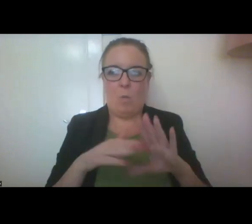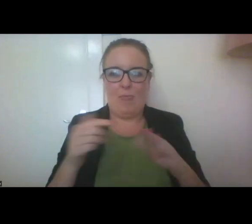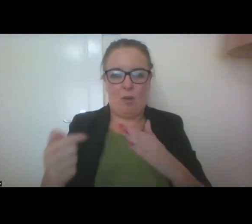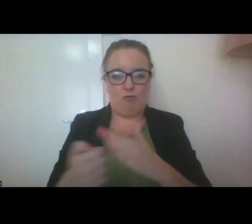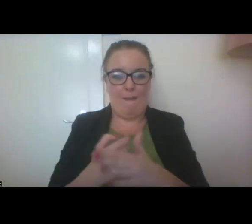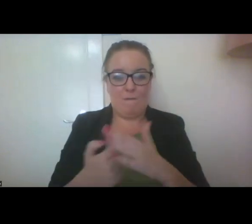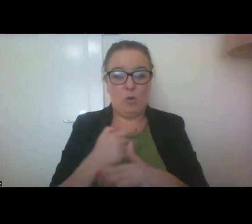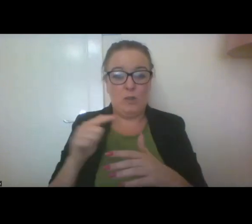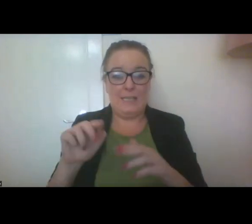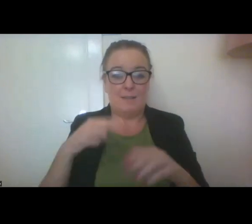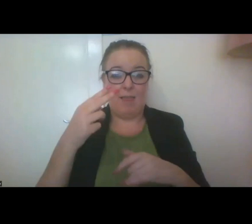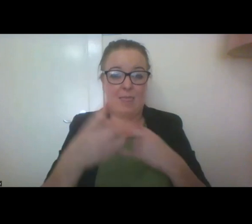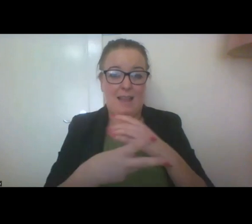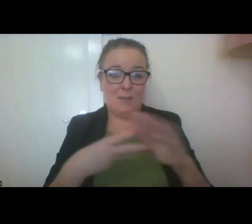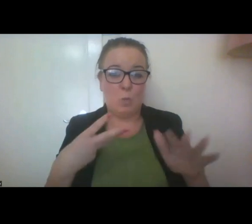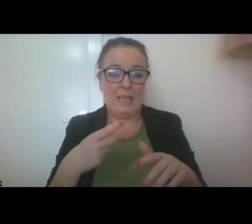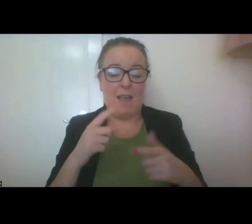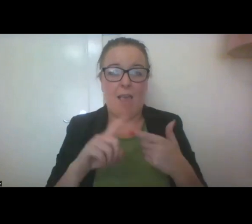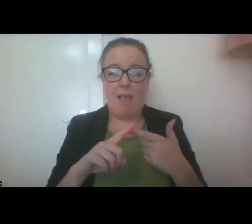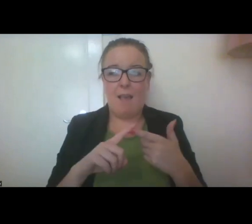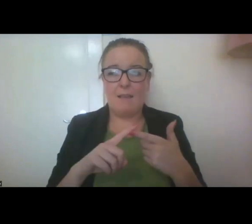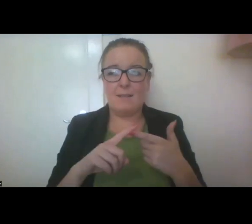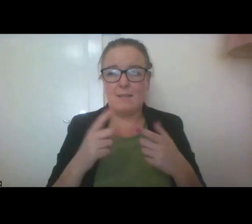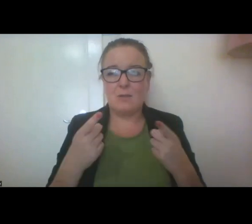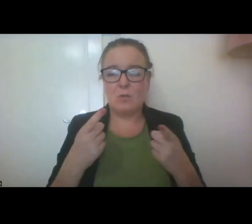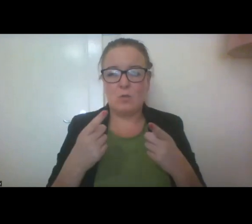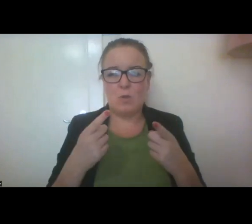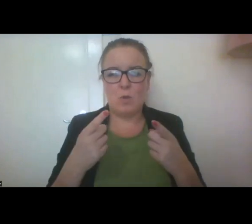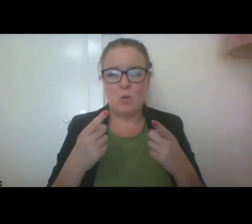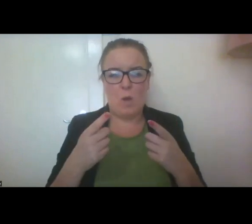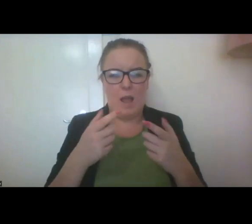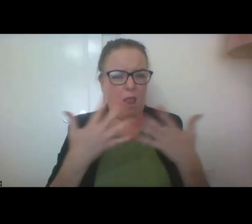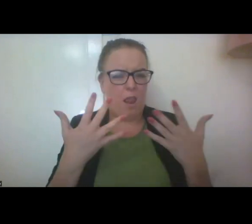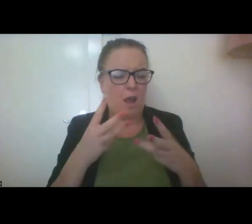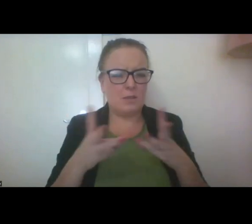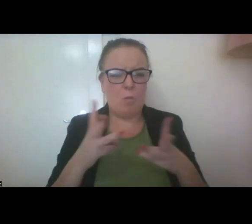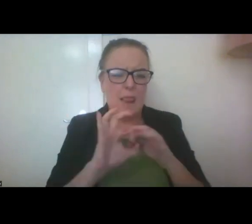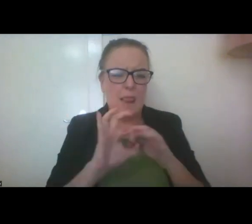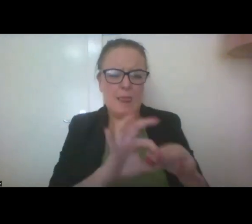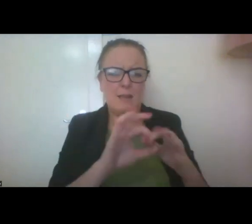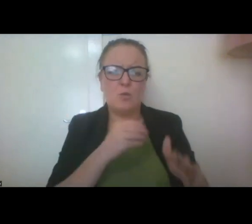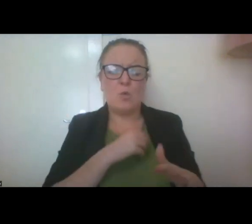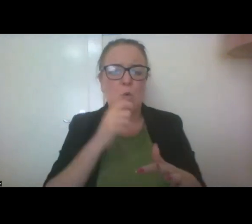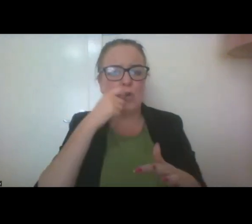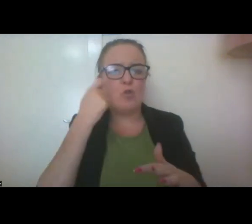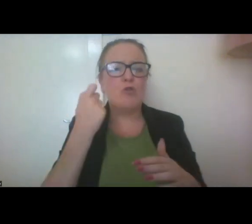I've been doing loads of work since the invasion of Ukraine doing captioning. Or is it subtitling? Is it access?